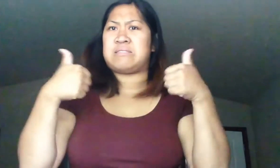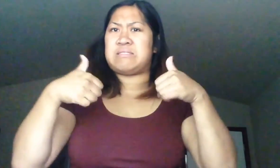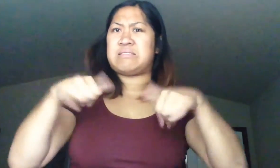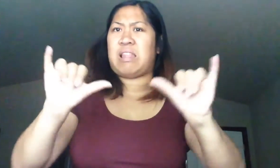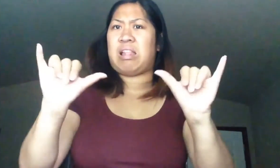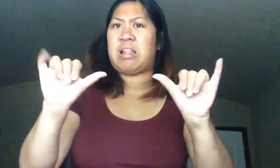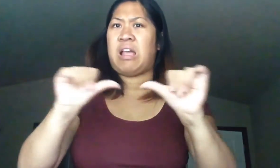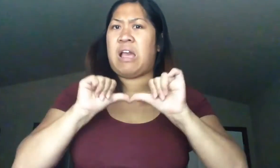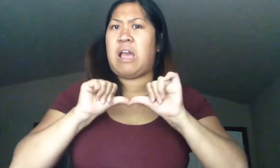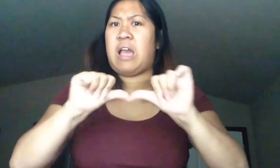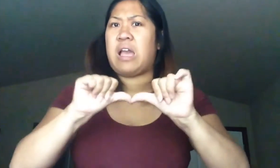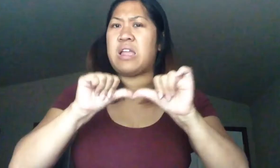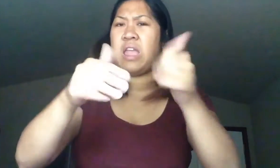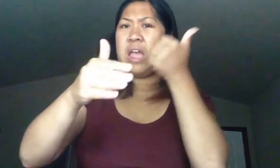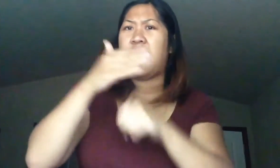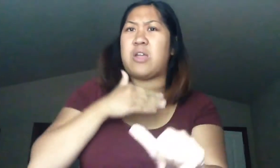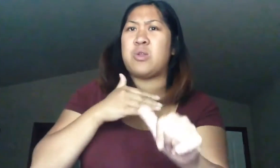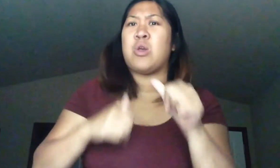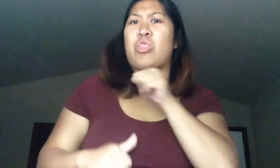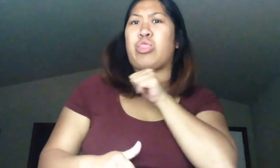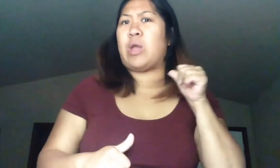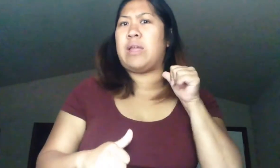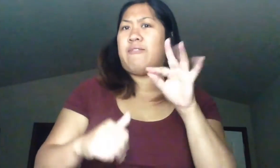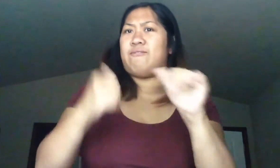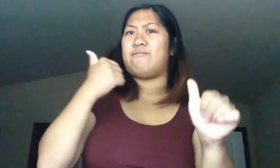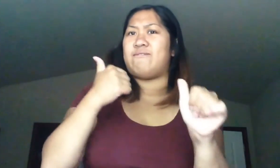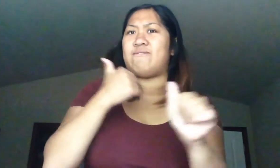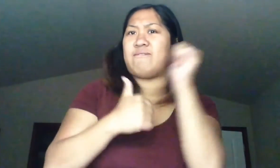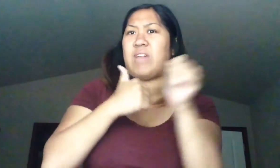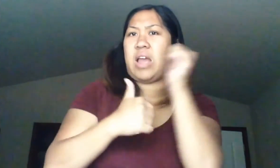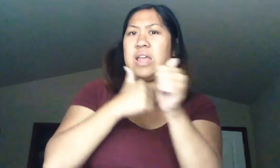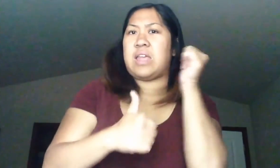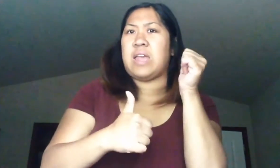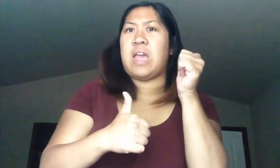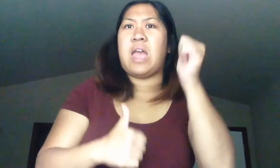and constantly under threat of violence